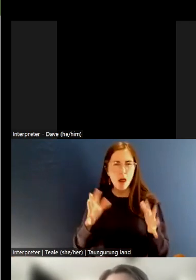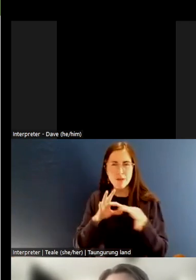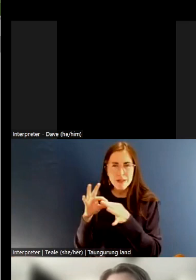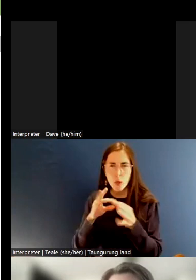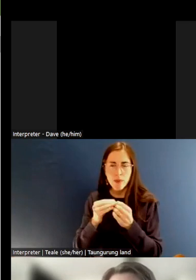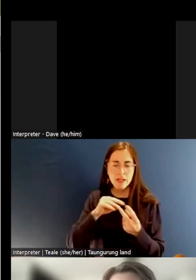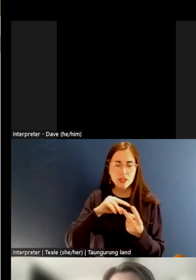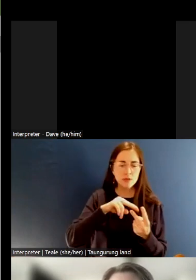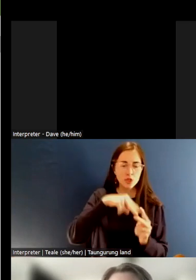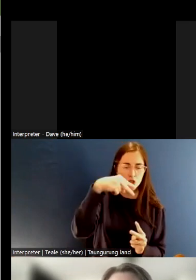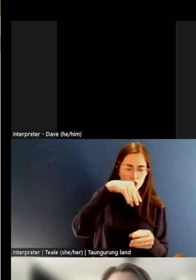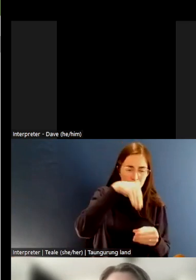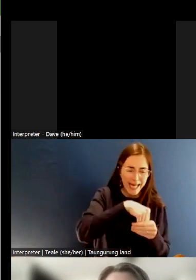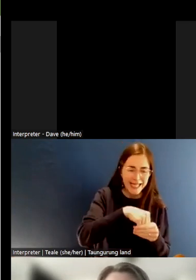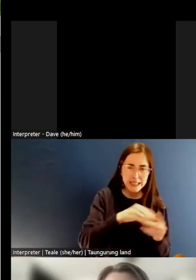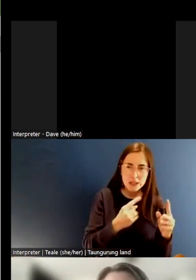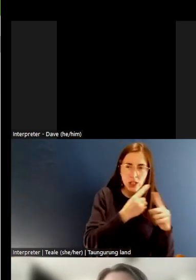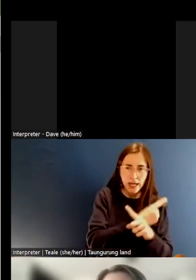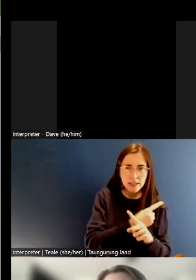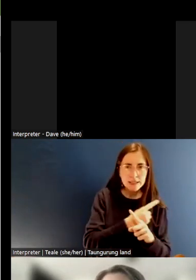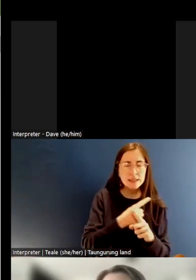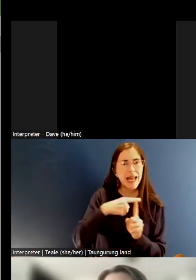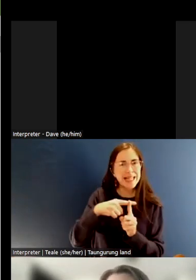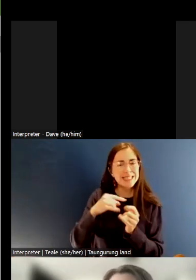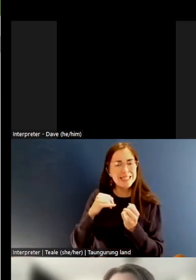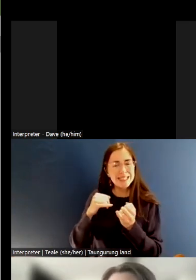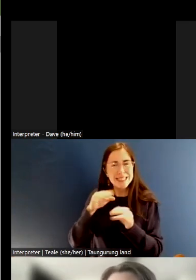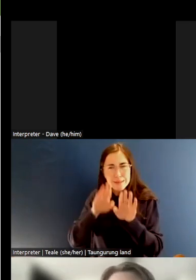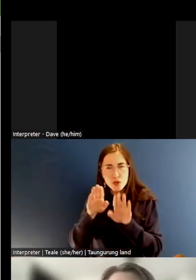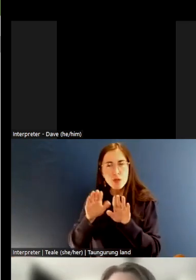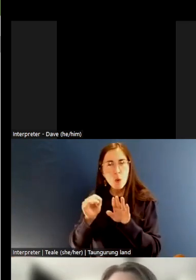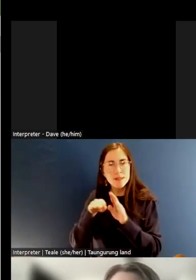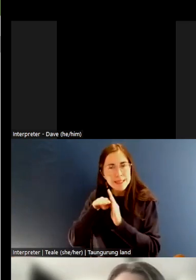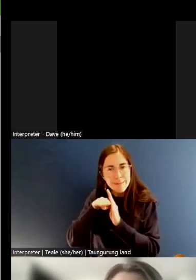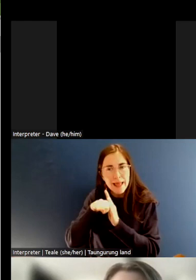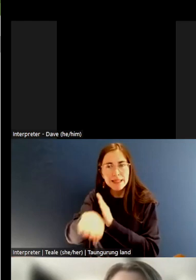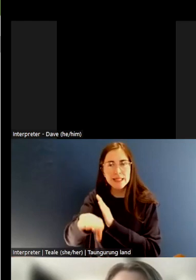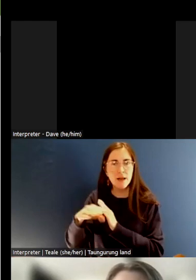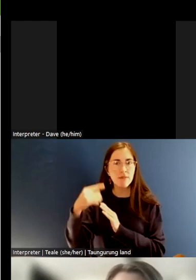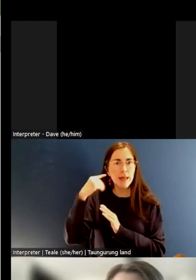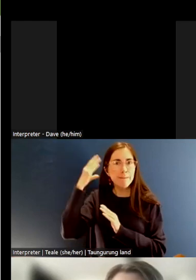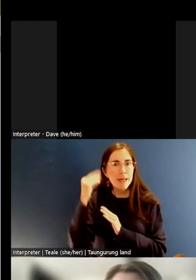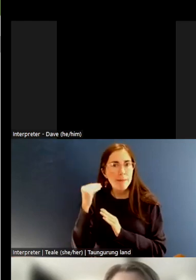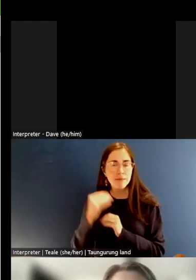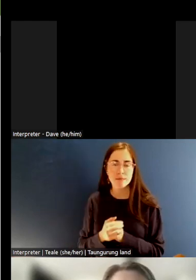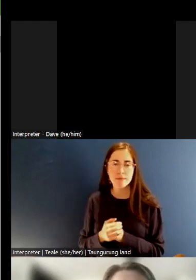and either the symmetry and stability of impairment there and 'cause we had small numbers in some of the groups.